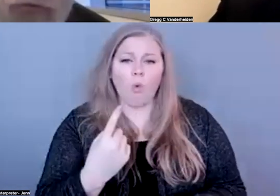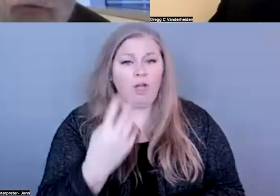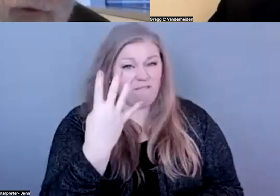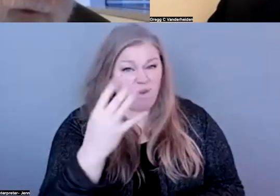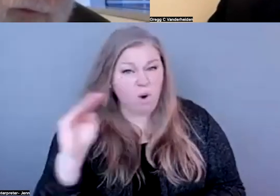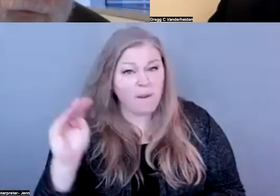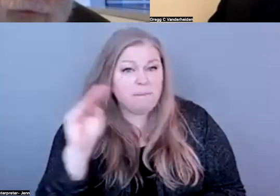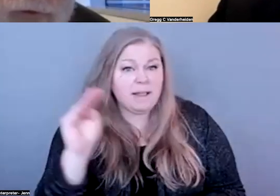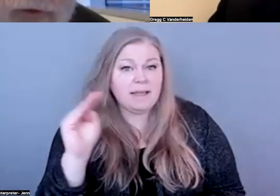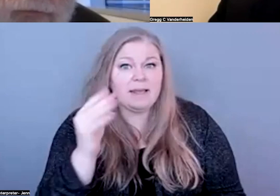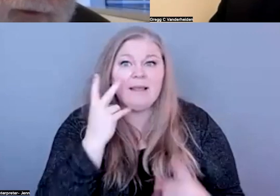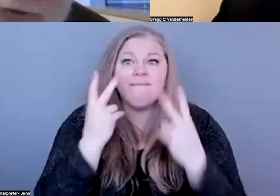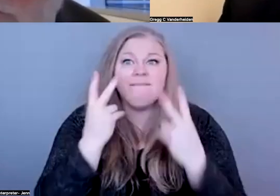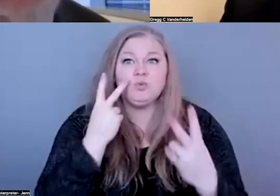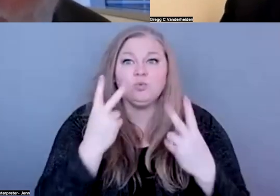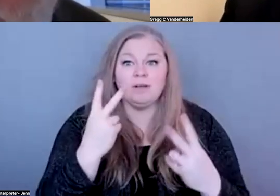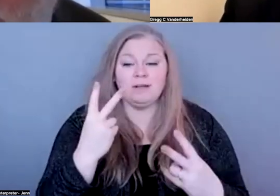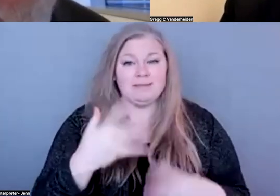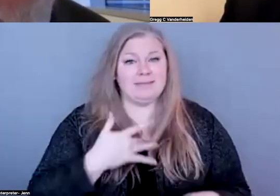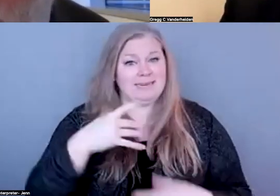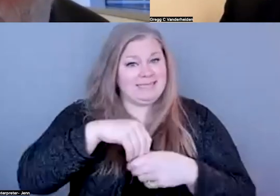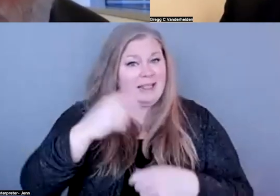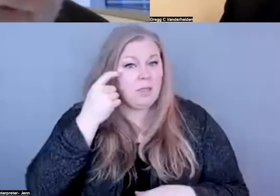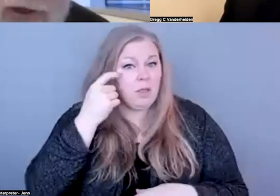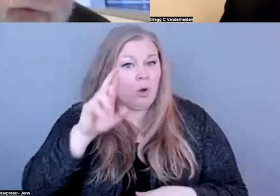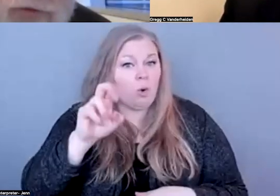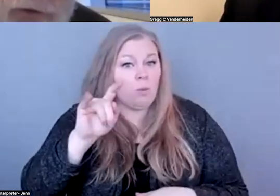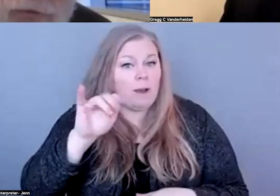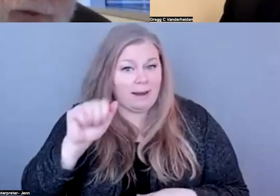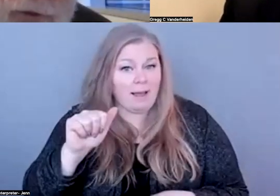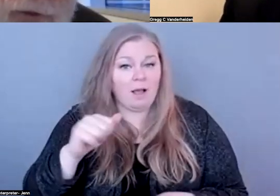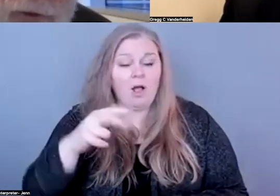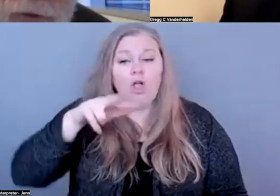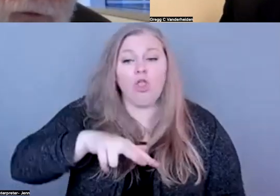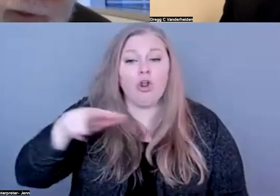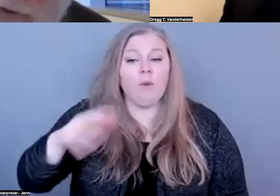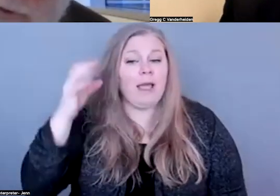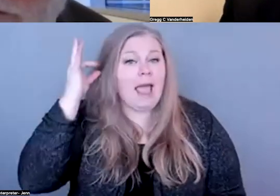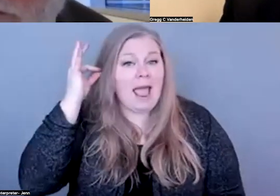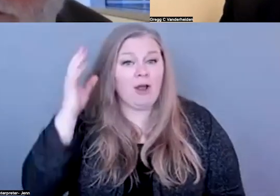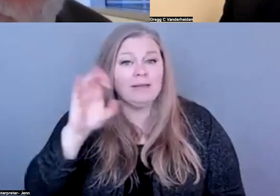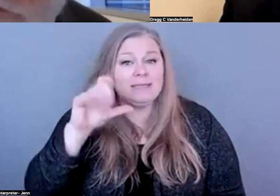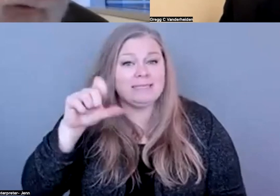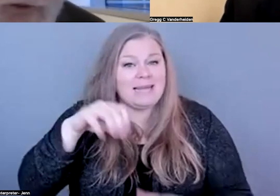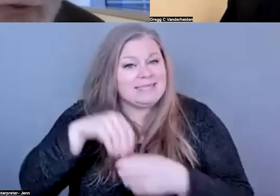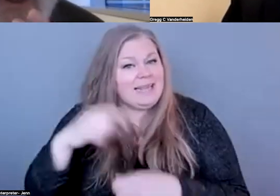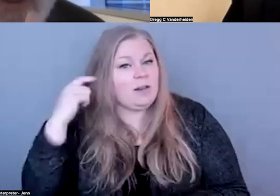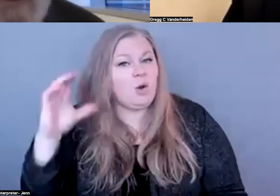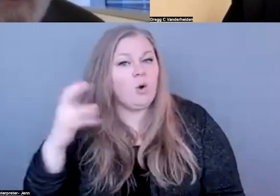visual sensors in the retina, and 33,000 hair cells in the cochlea, which is a really tiny